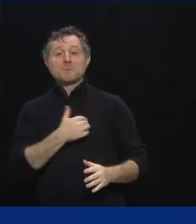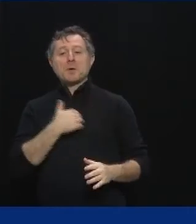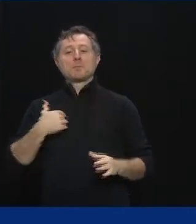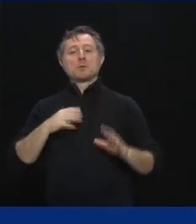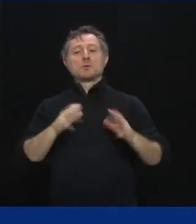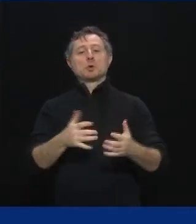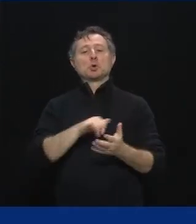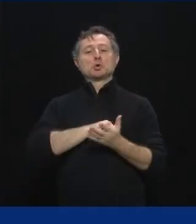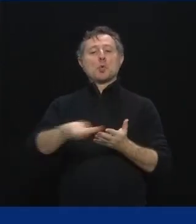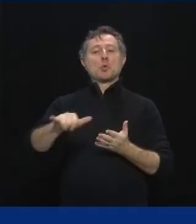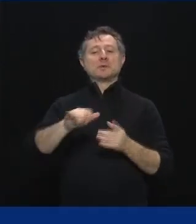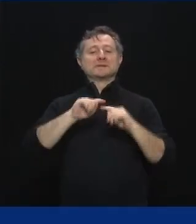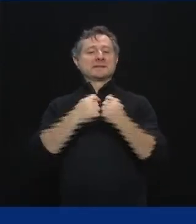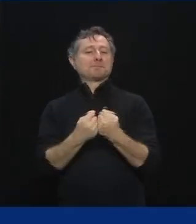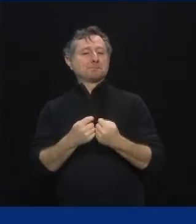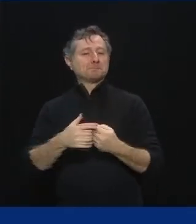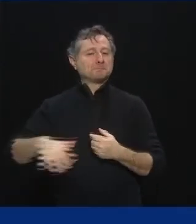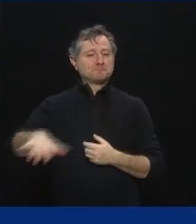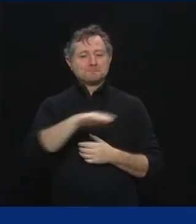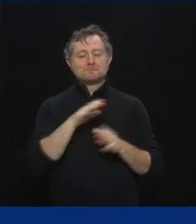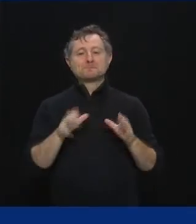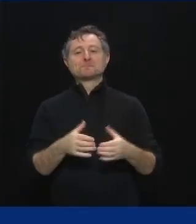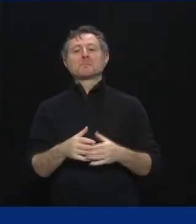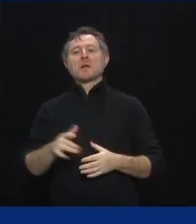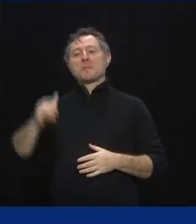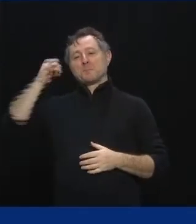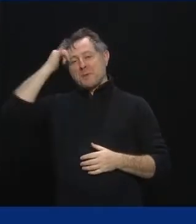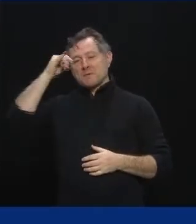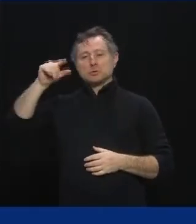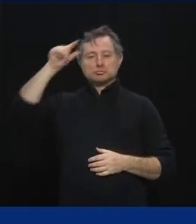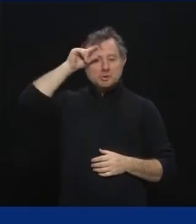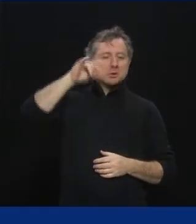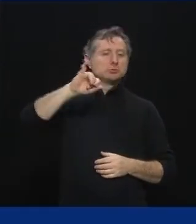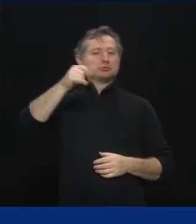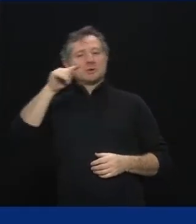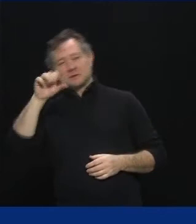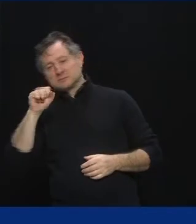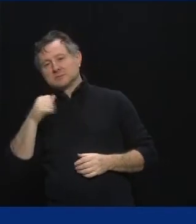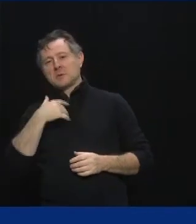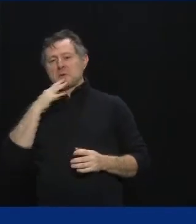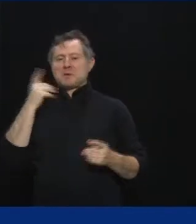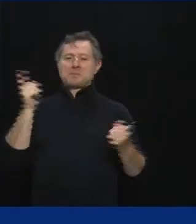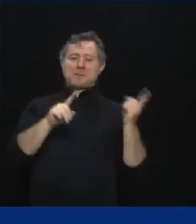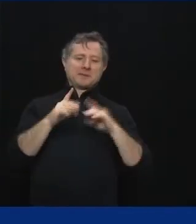FORTH AND TO HELP THE OVERALL I WANT TO THANK THE MEMBERS OF OUR NEW YORK STATE TEAMS, THE JETS, THE GIANTS AND THE BILLS